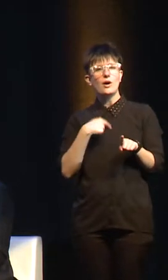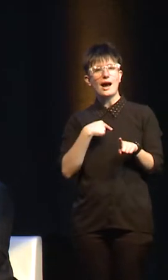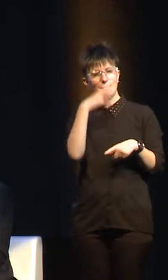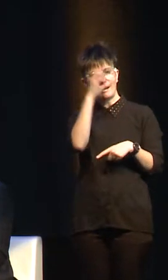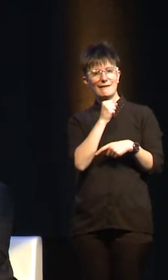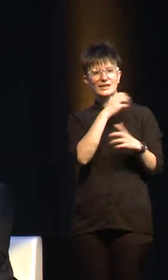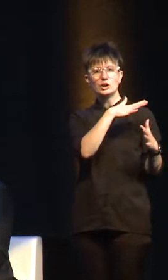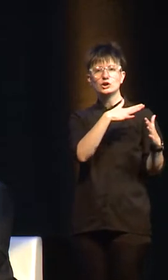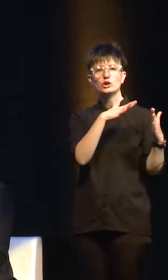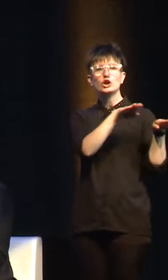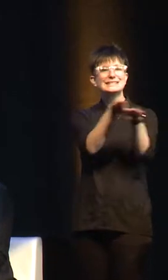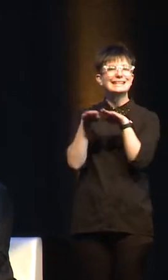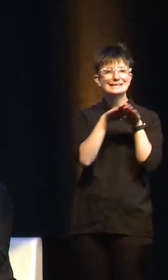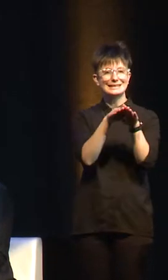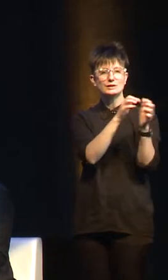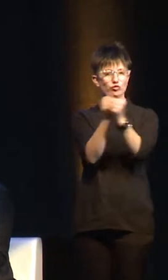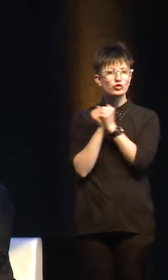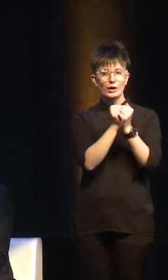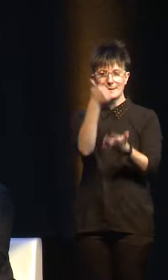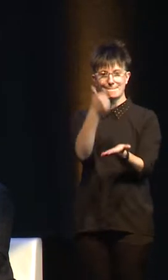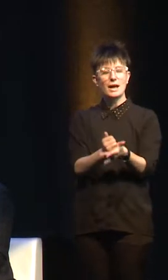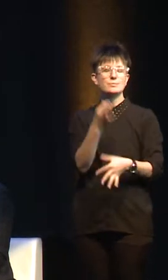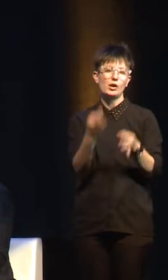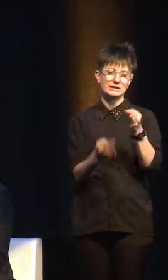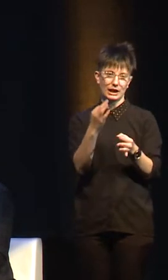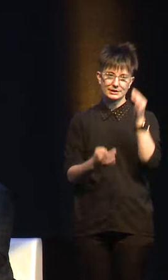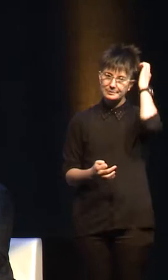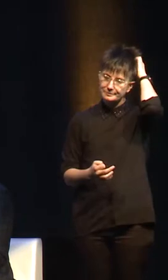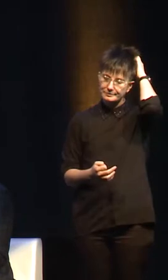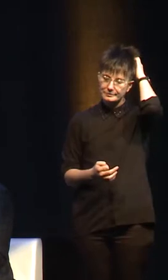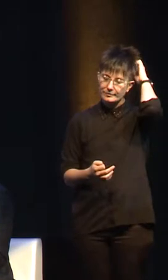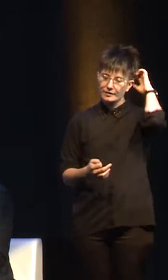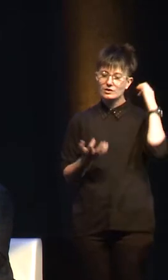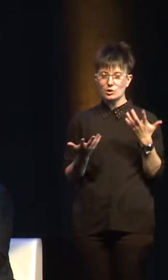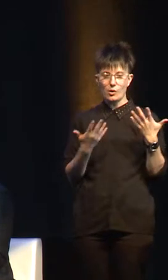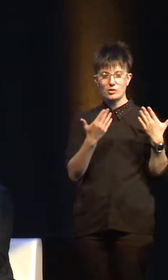politics. And you know ultimately consensus means that there's some give-and-take.